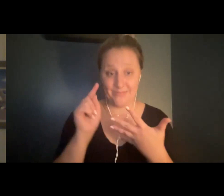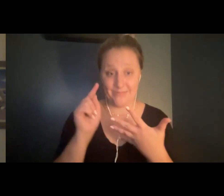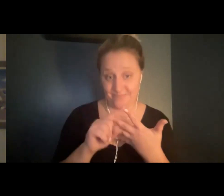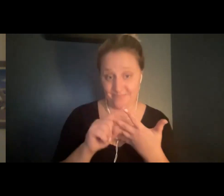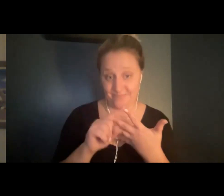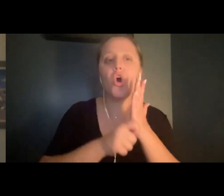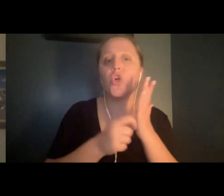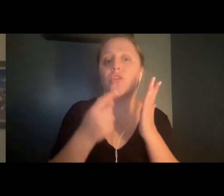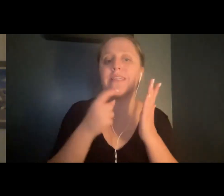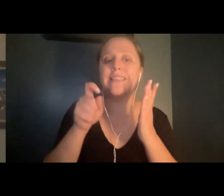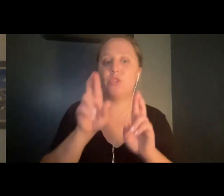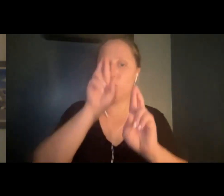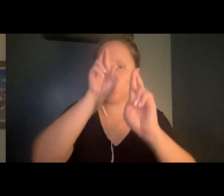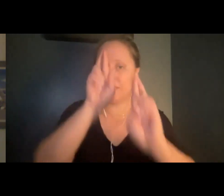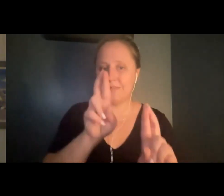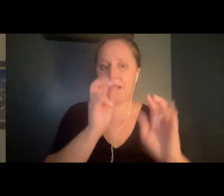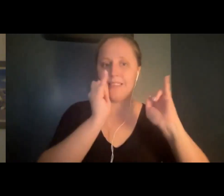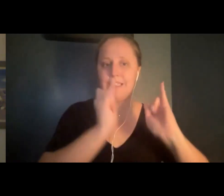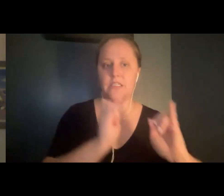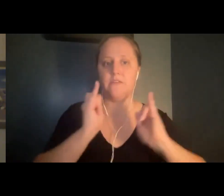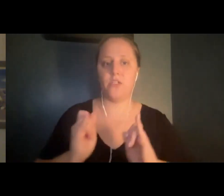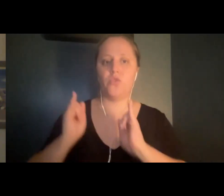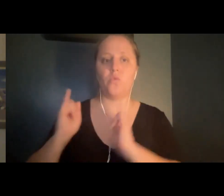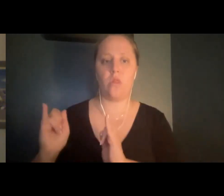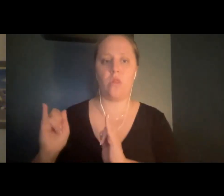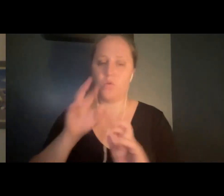respecting the individual, recognize that every person is different. We all have